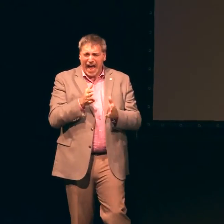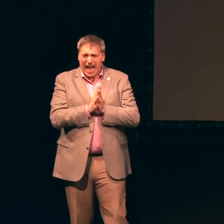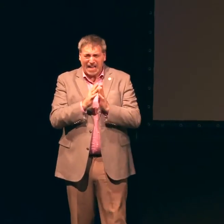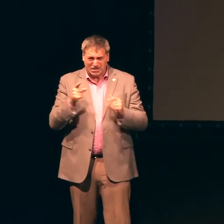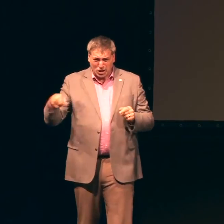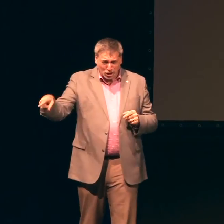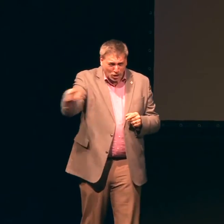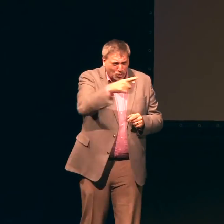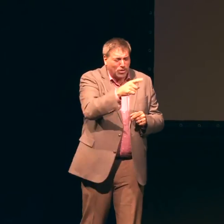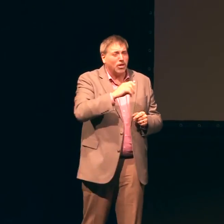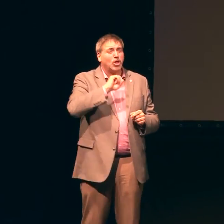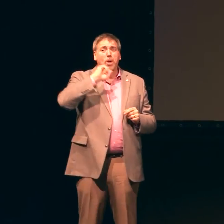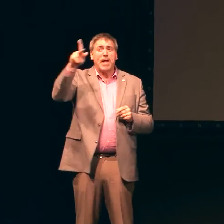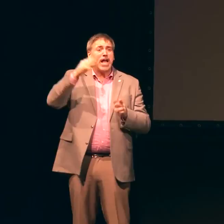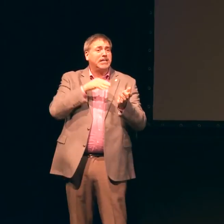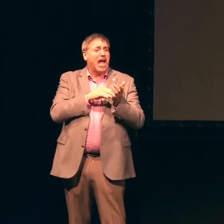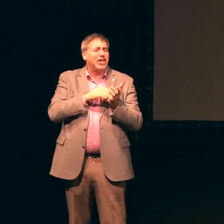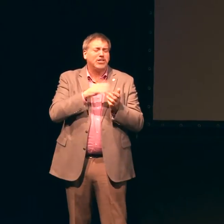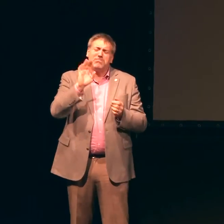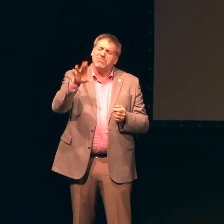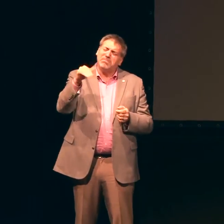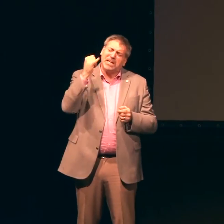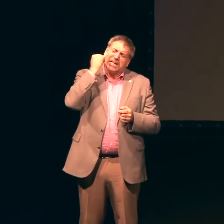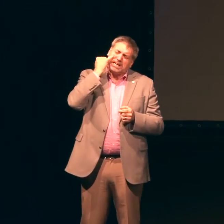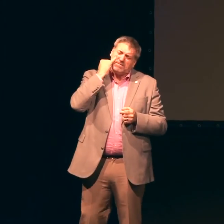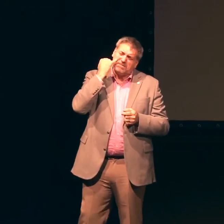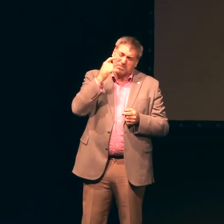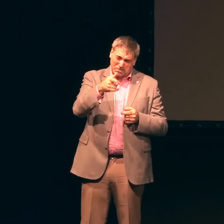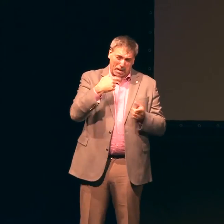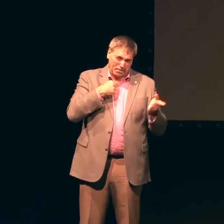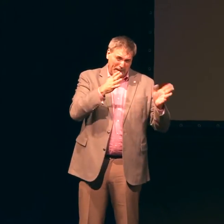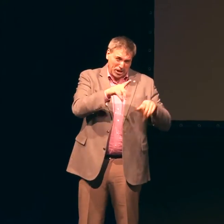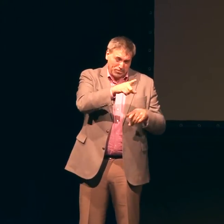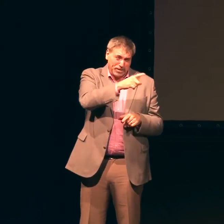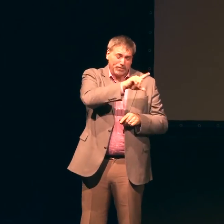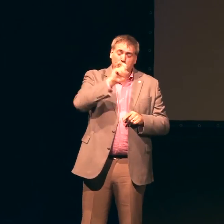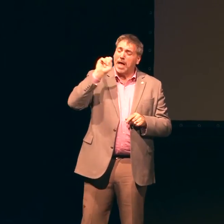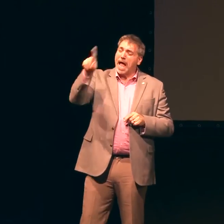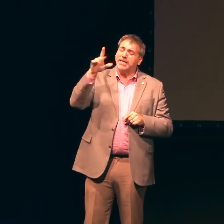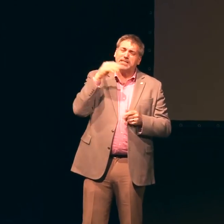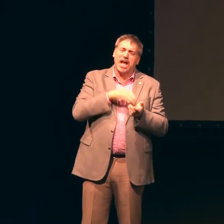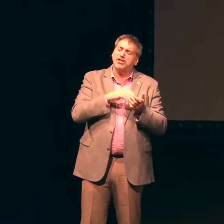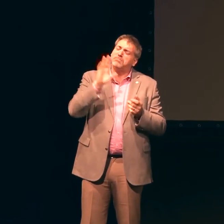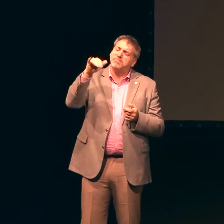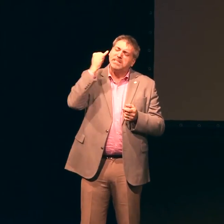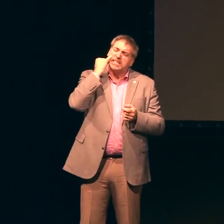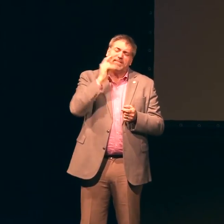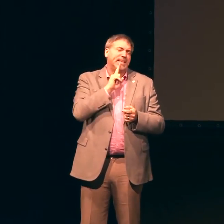you have been going there, and you say, would you go back to the doctor if, well, if you asked